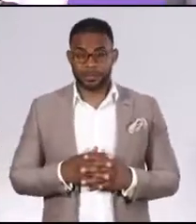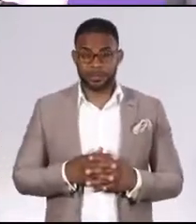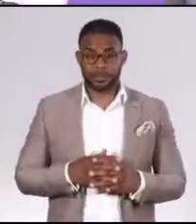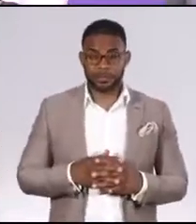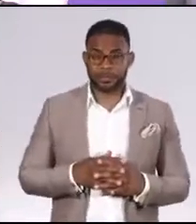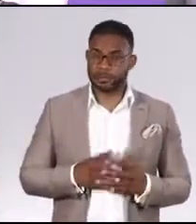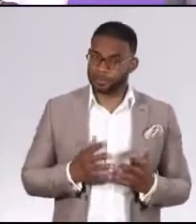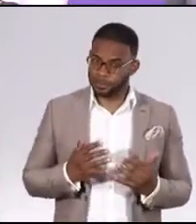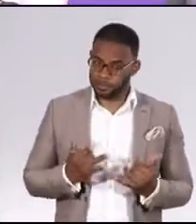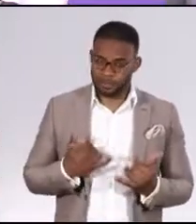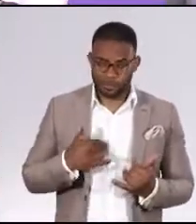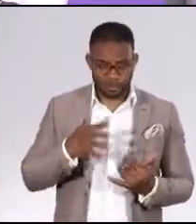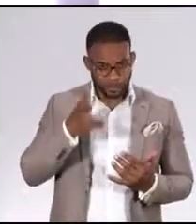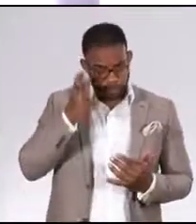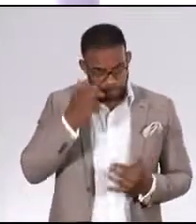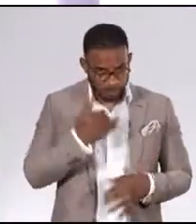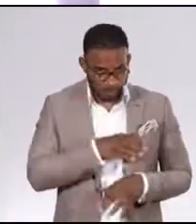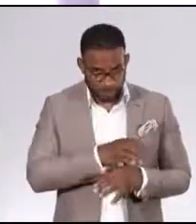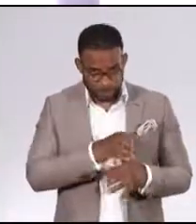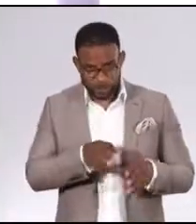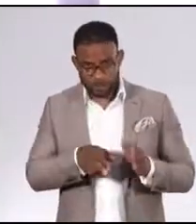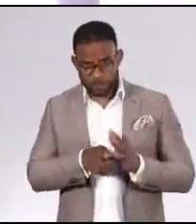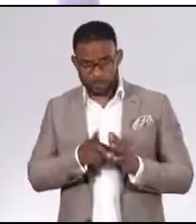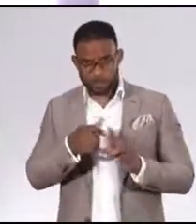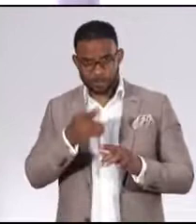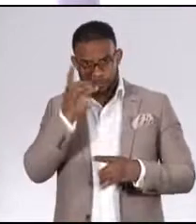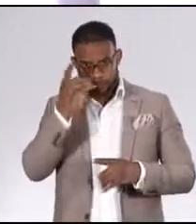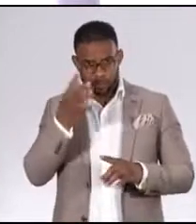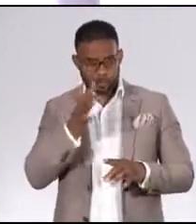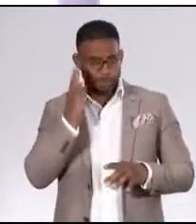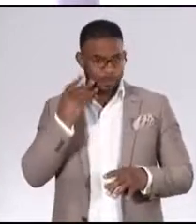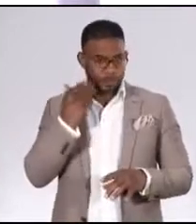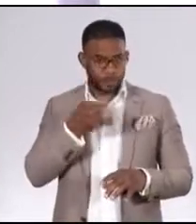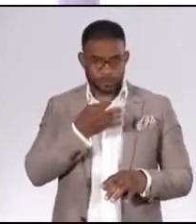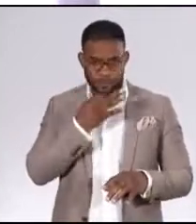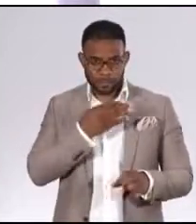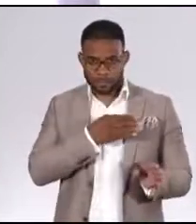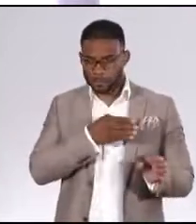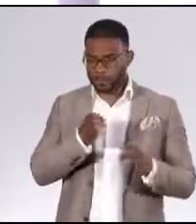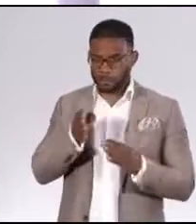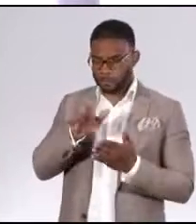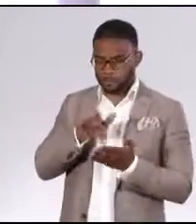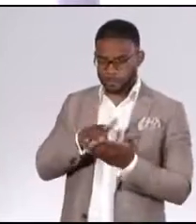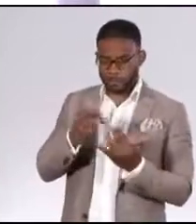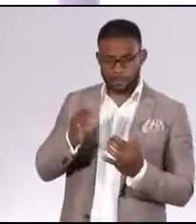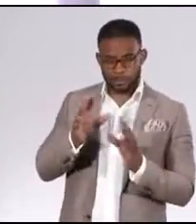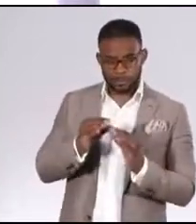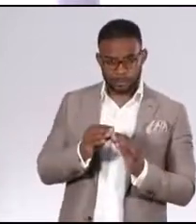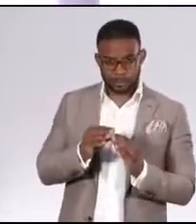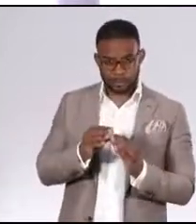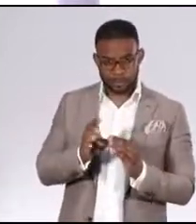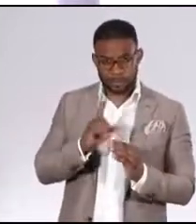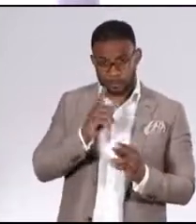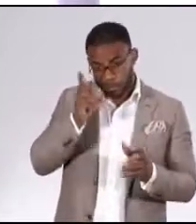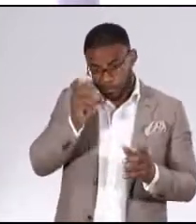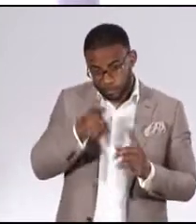um so Now that we've heard a clinical overview from a disease expert, we turn to the core of today's meeting, which is to hear from you,